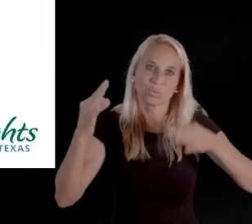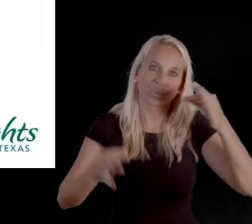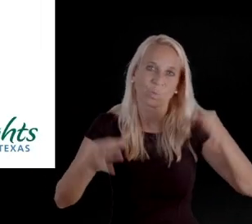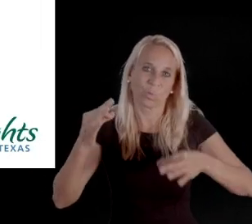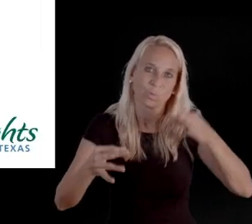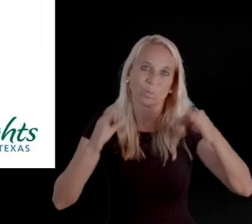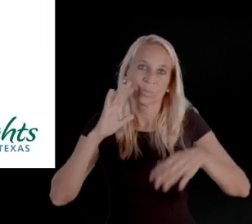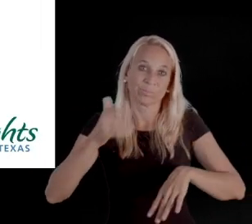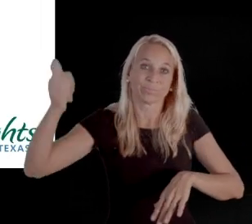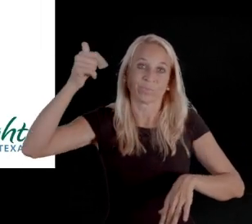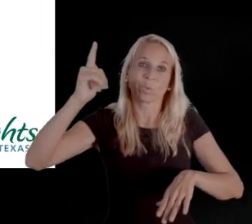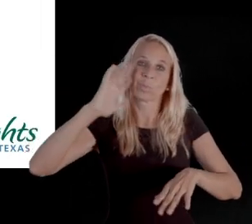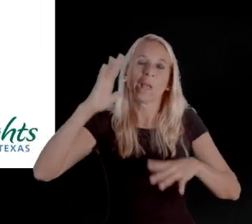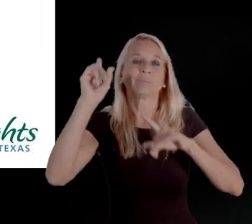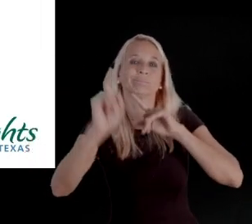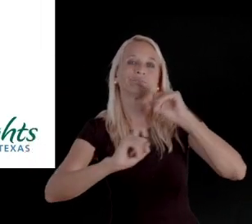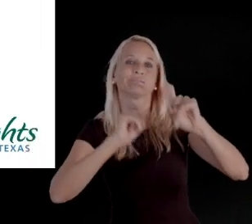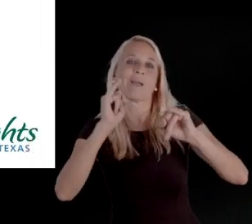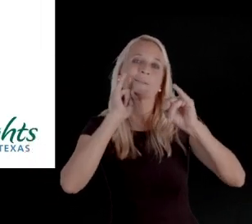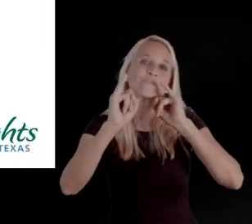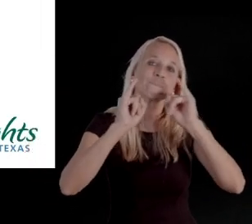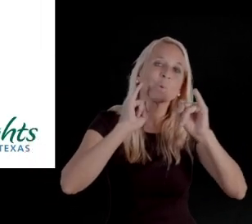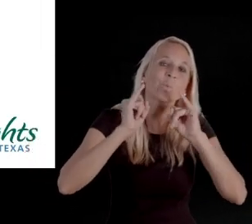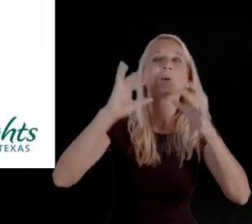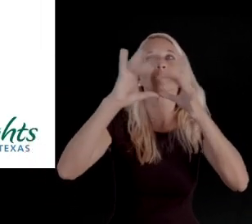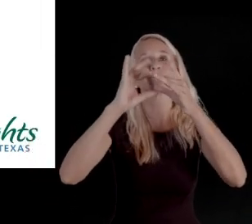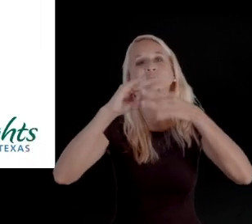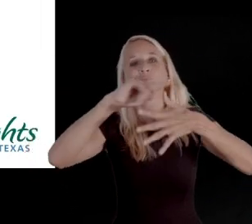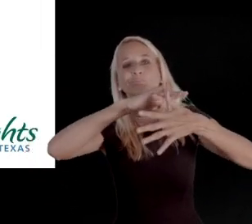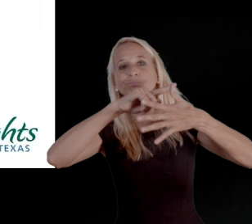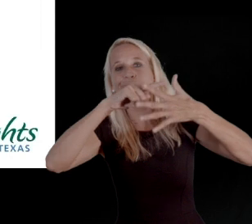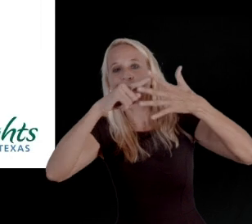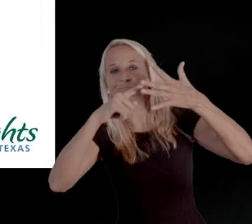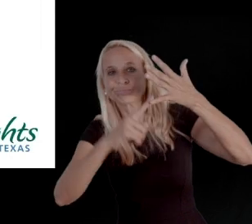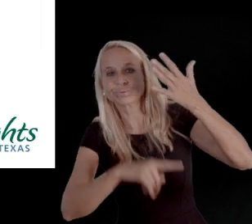Now this hearing officer that's kind of doing this interview, doing the overview,